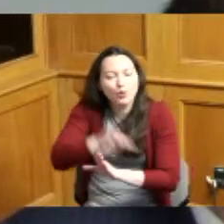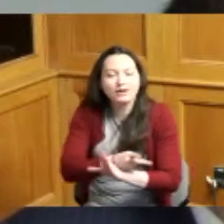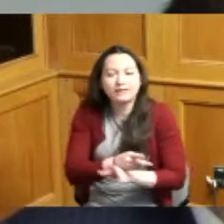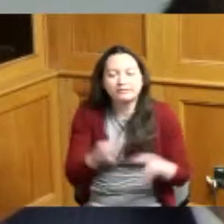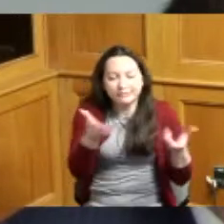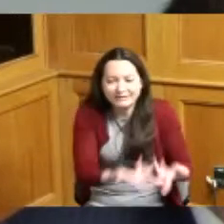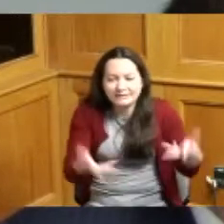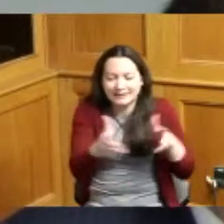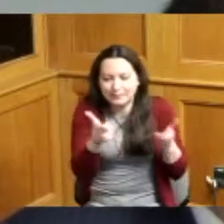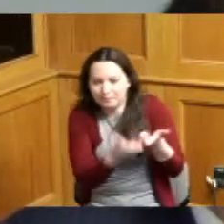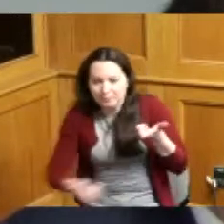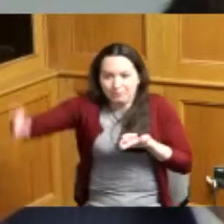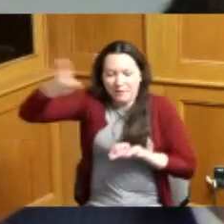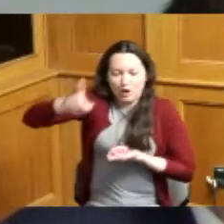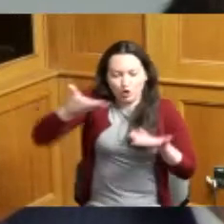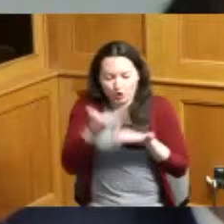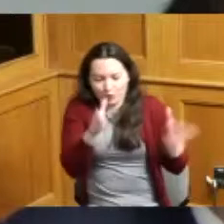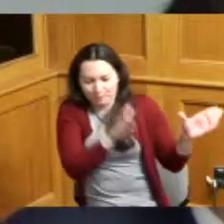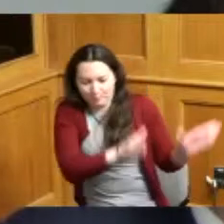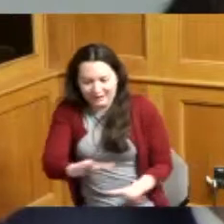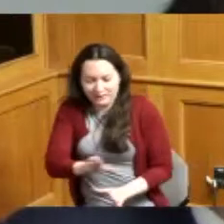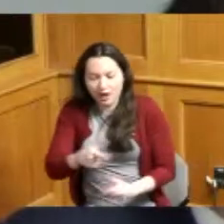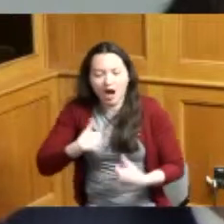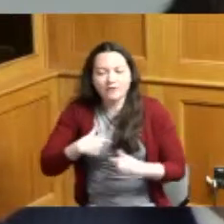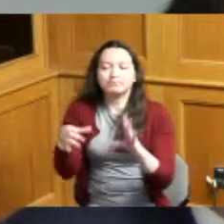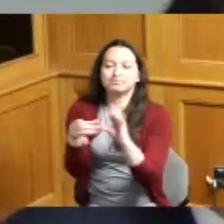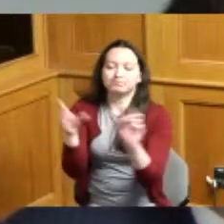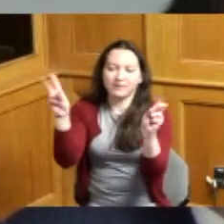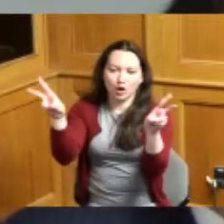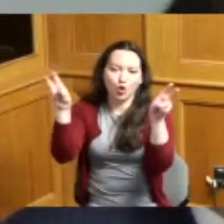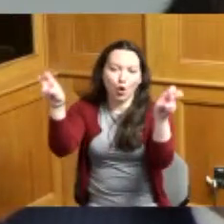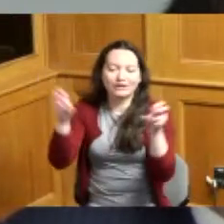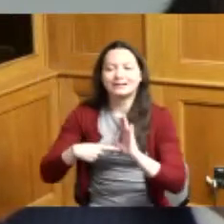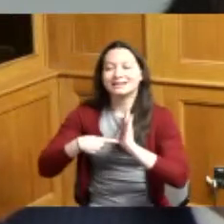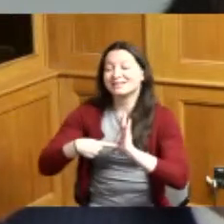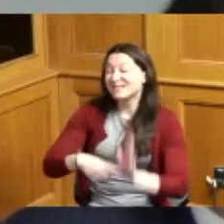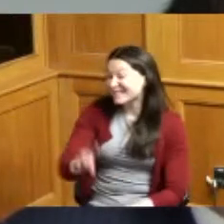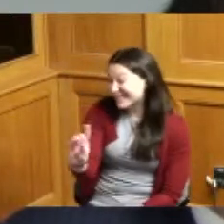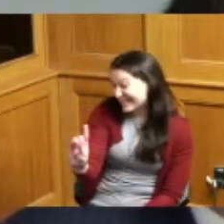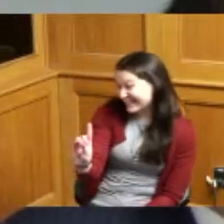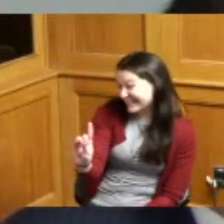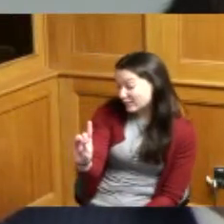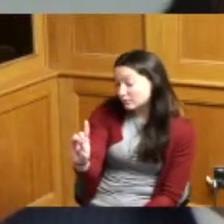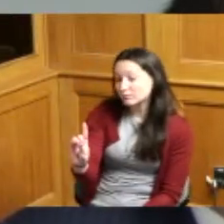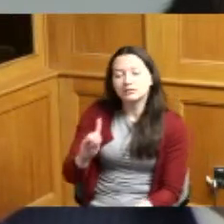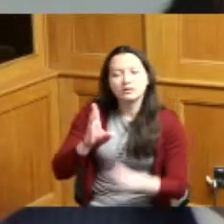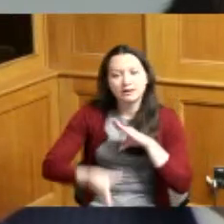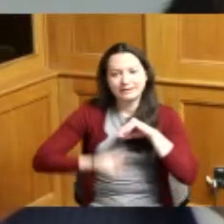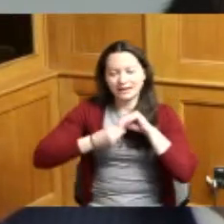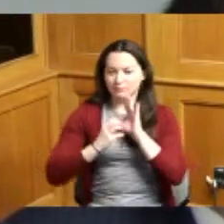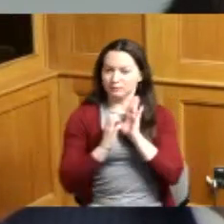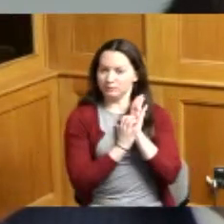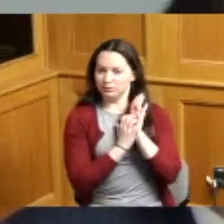those exist within uh what I've referred to as exhibit d uh in the addendum that that you have